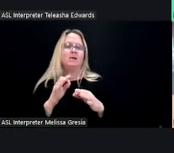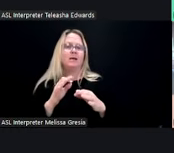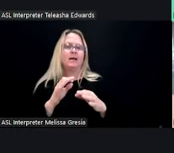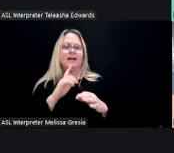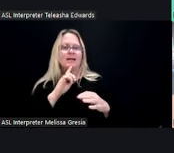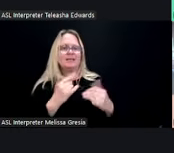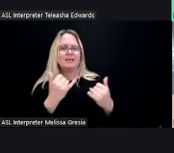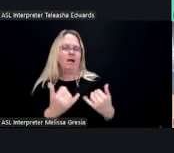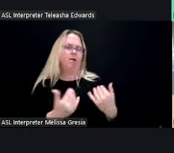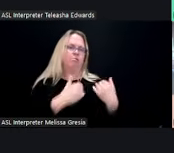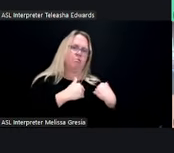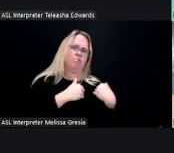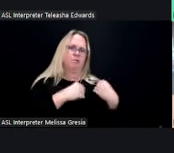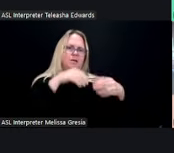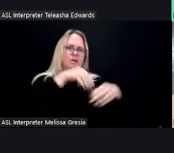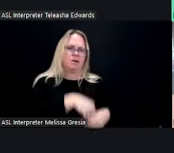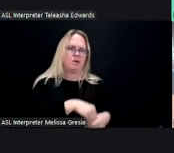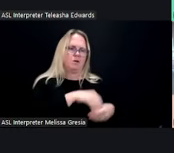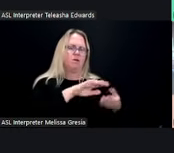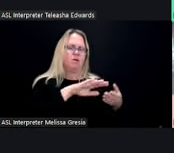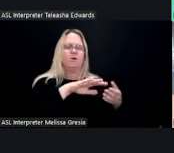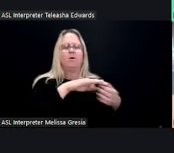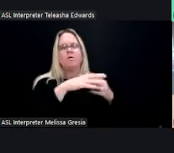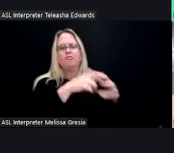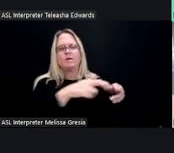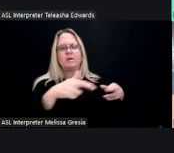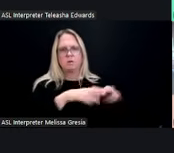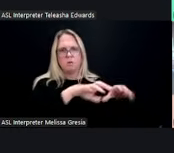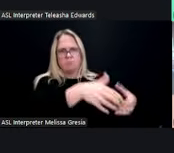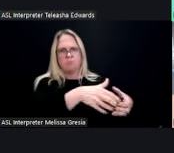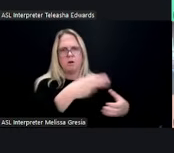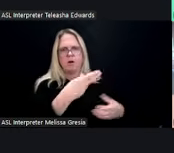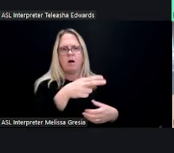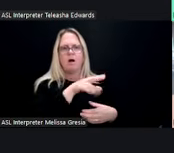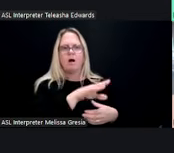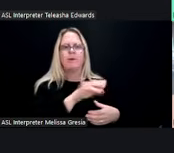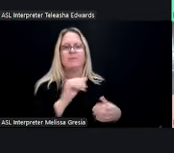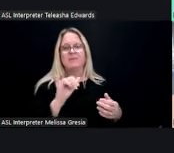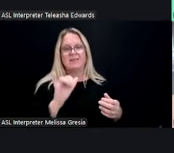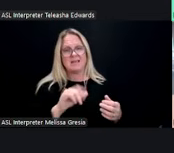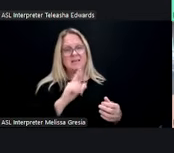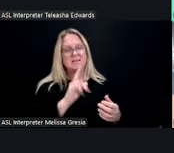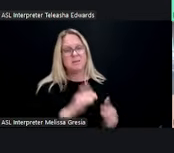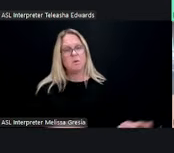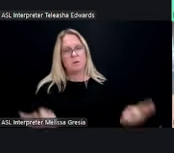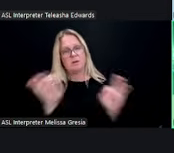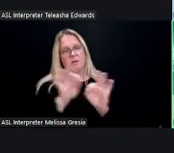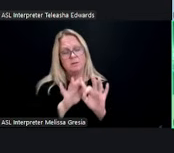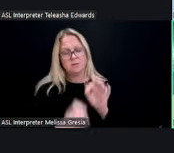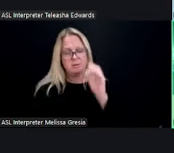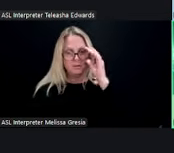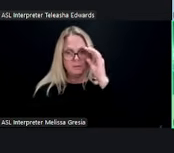regional hubs. Okay, I'll get off my soap box but it's important to us. I think it was great.